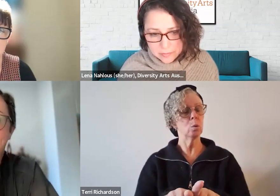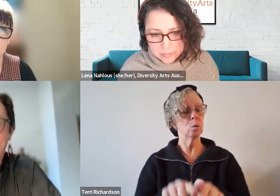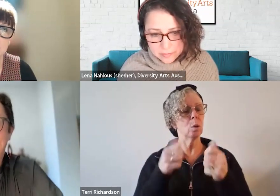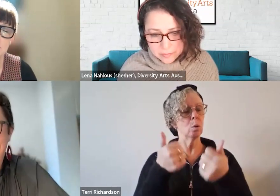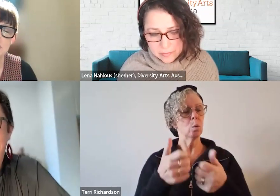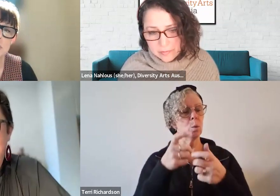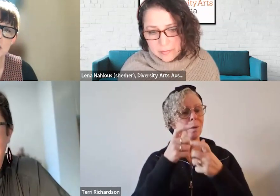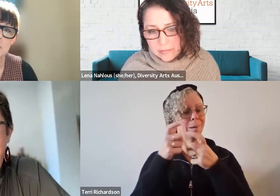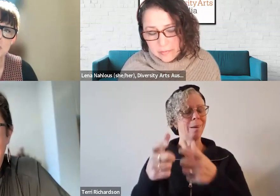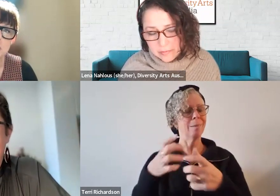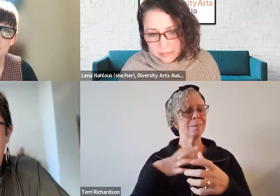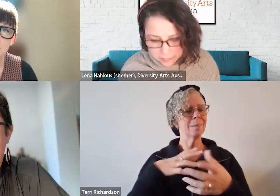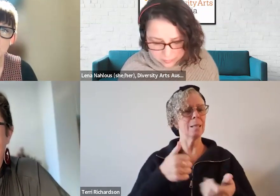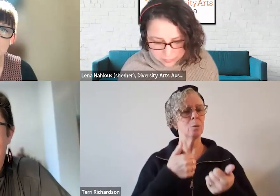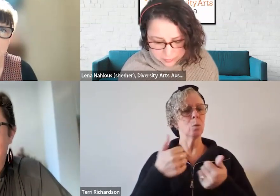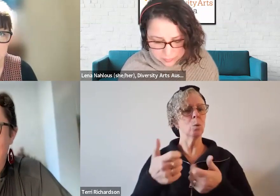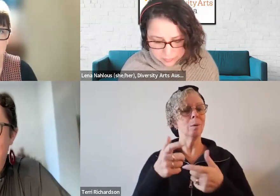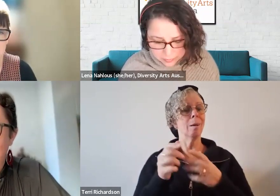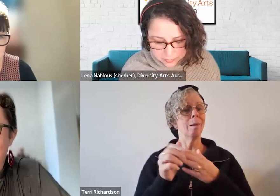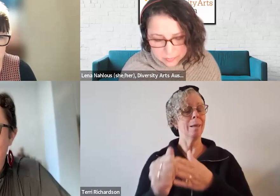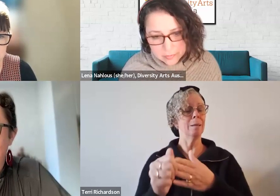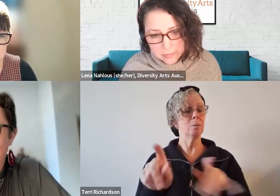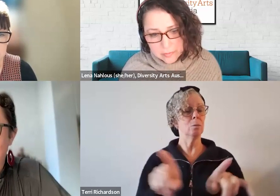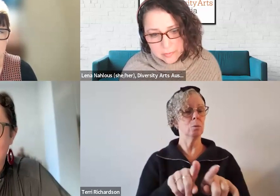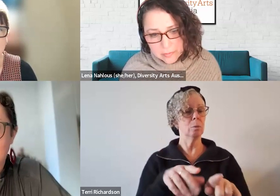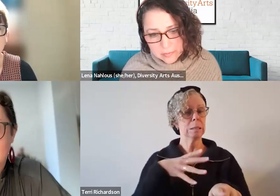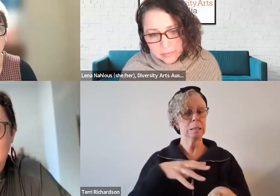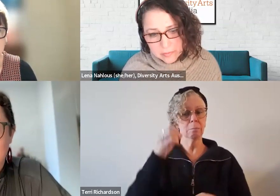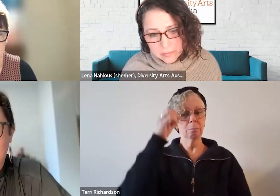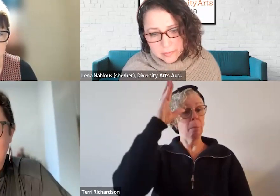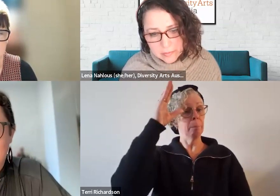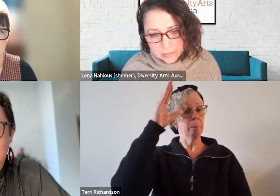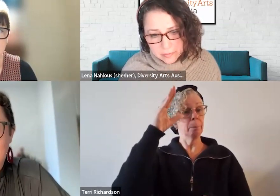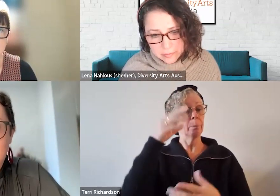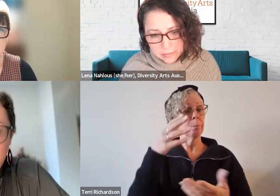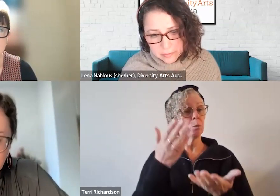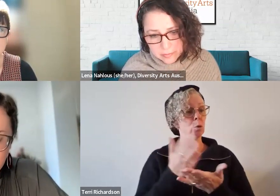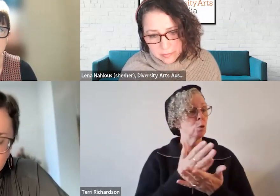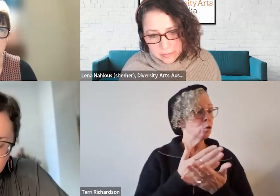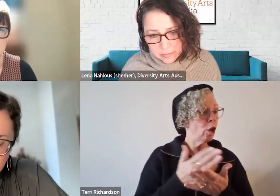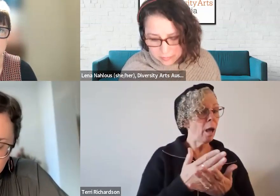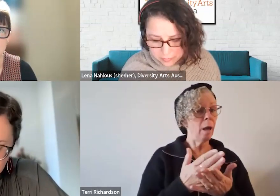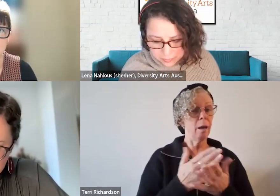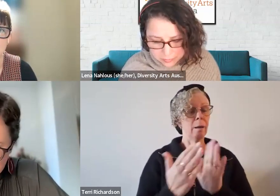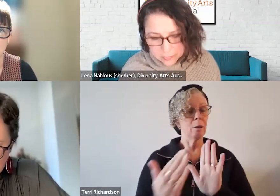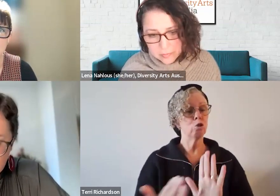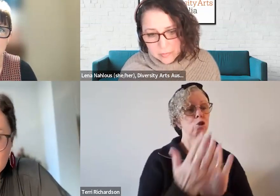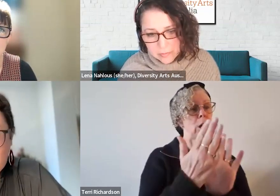introduce new knowledge and experiences, who challenge assumptions and who proposed change.